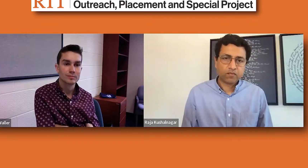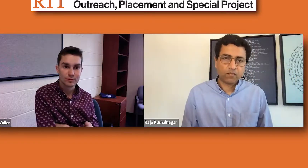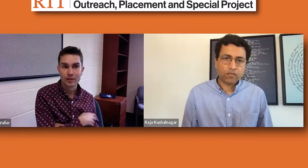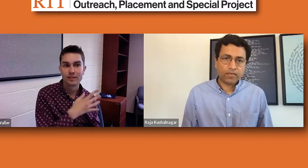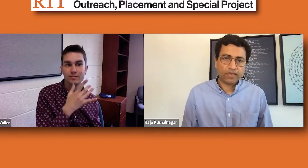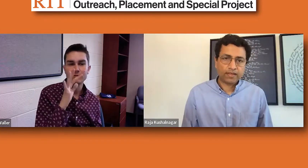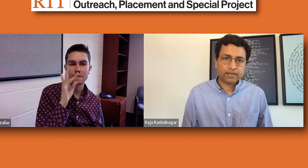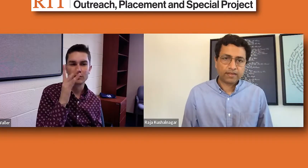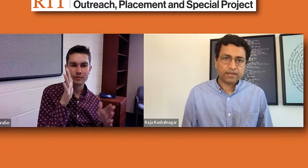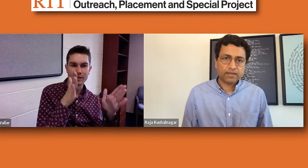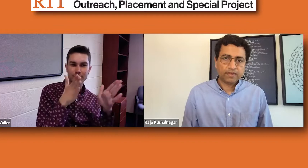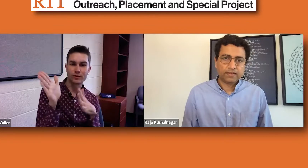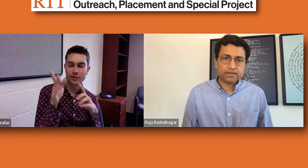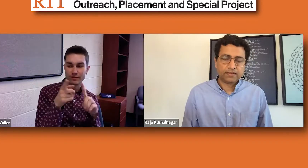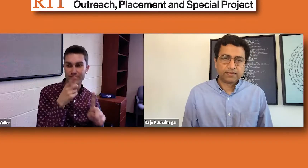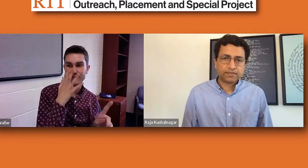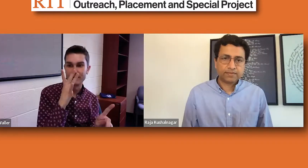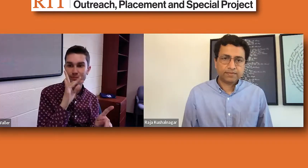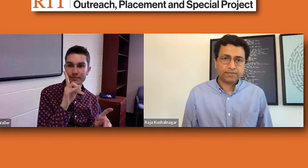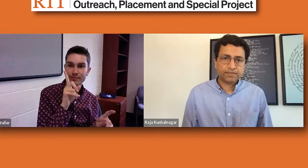of your audience.